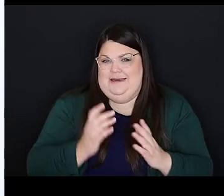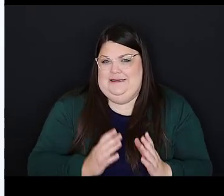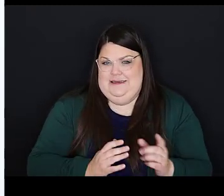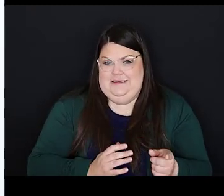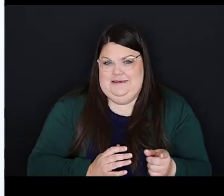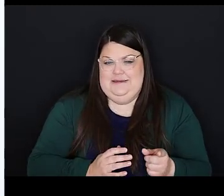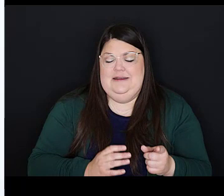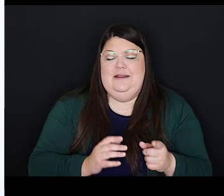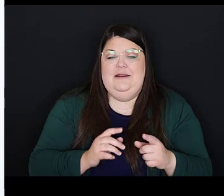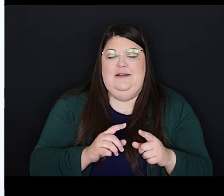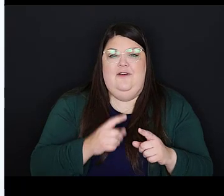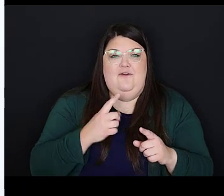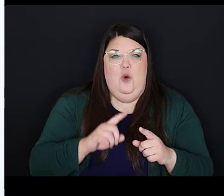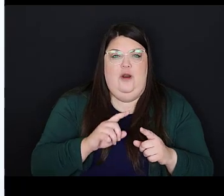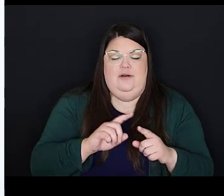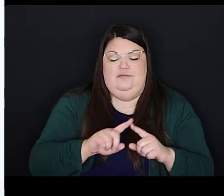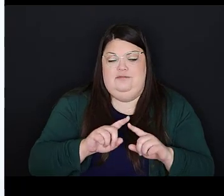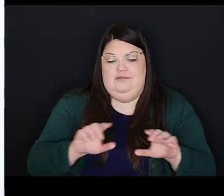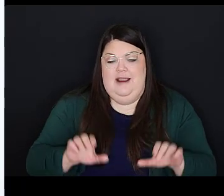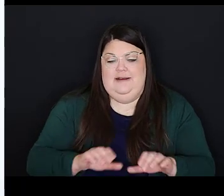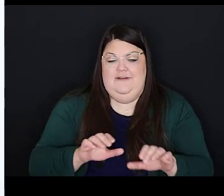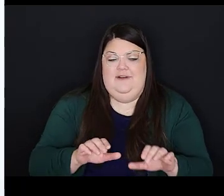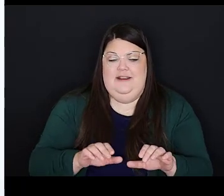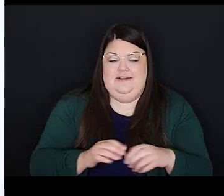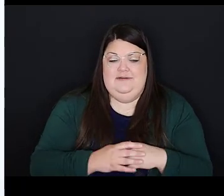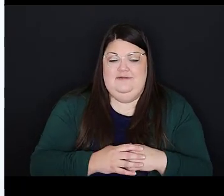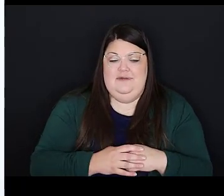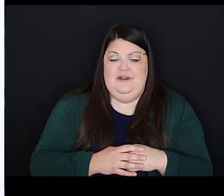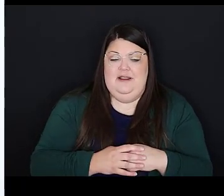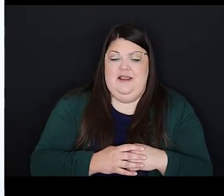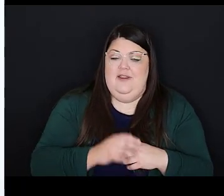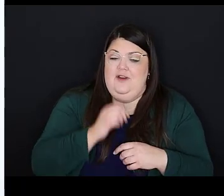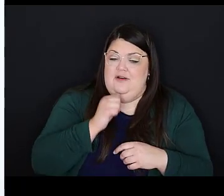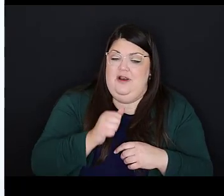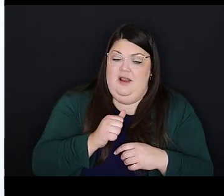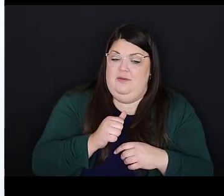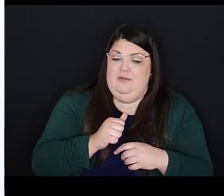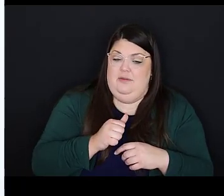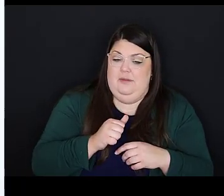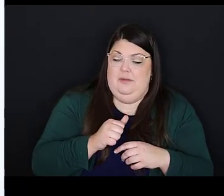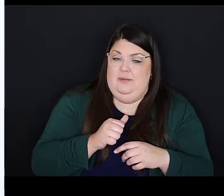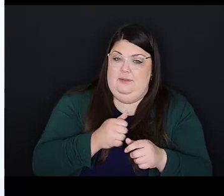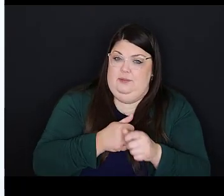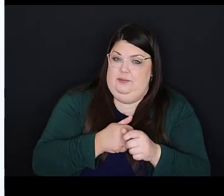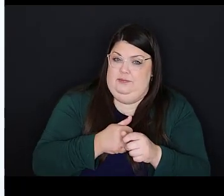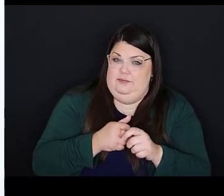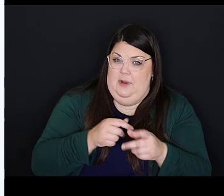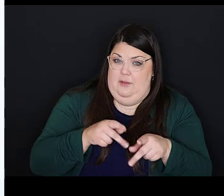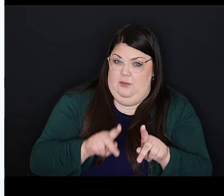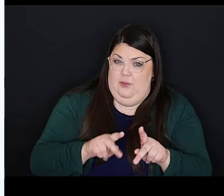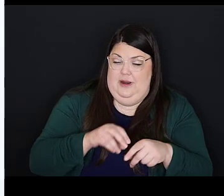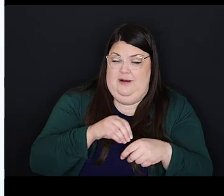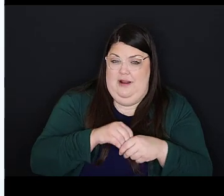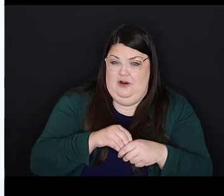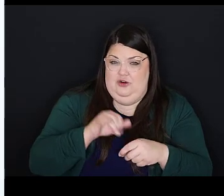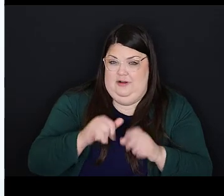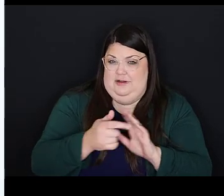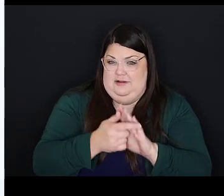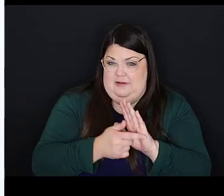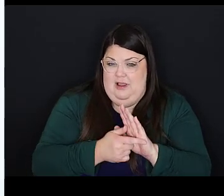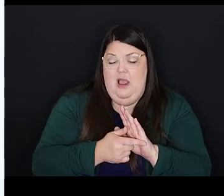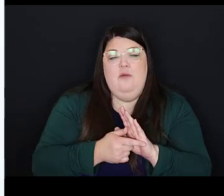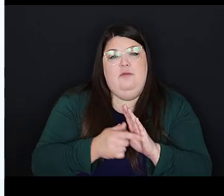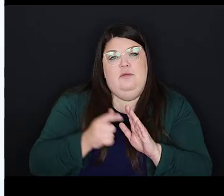application. While subgrants are not permitted, under 34 C.F.R. 371.42(a), grantees are permitted